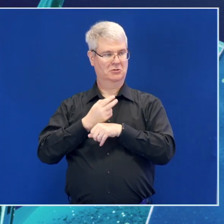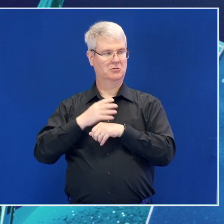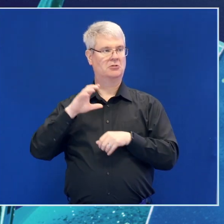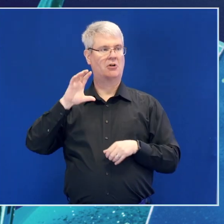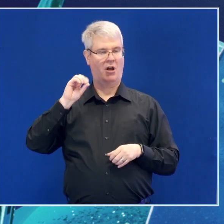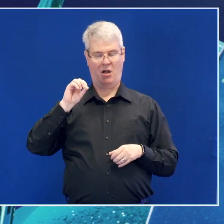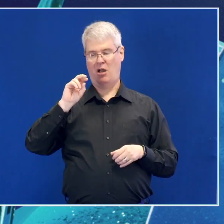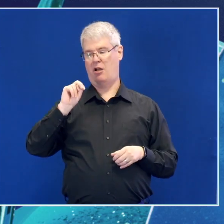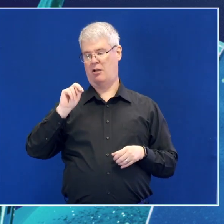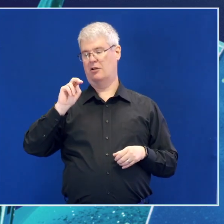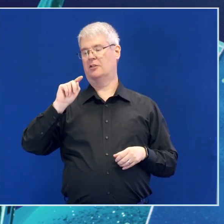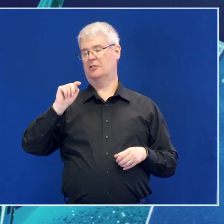Thank you.